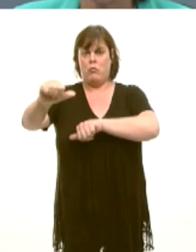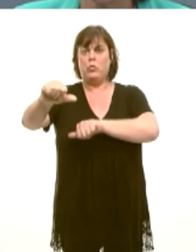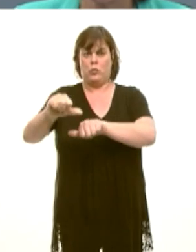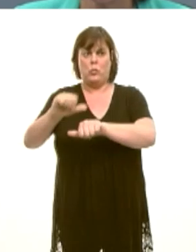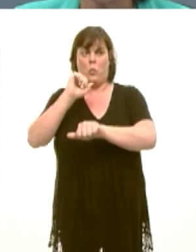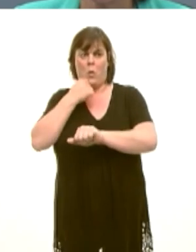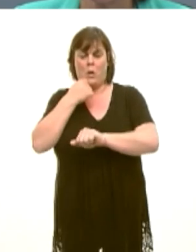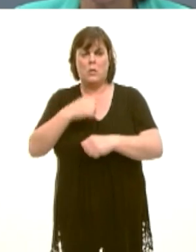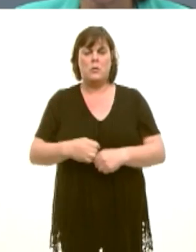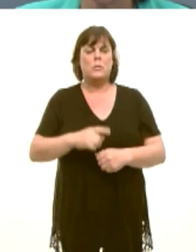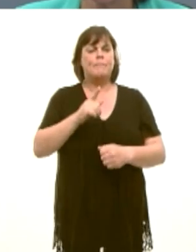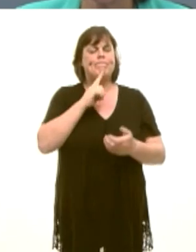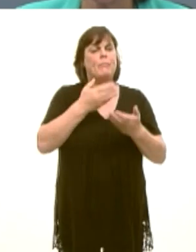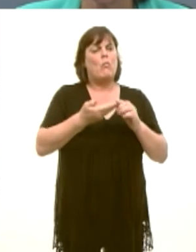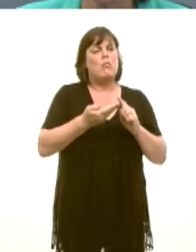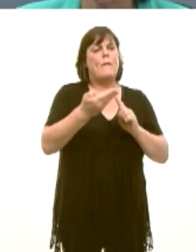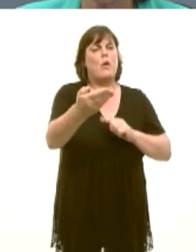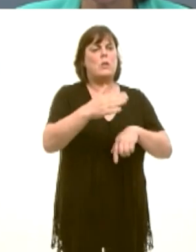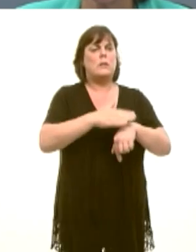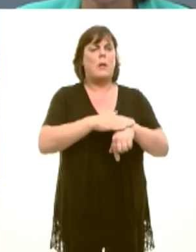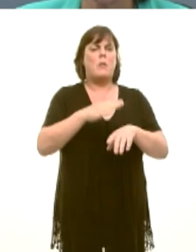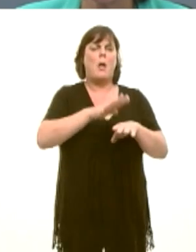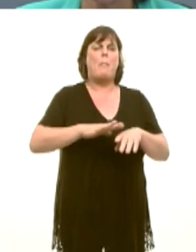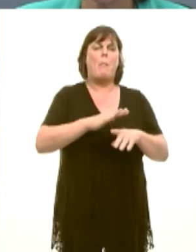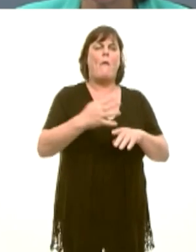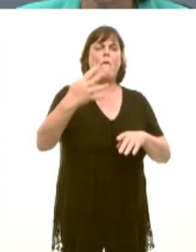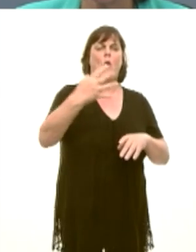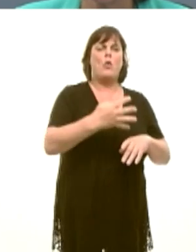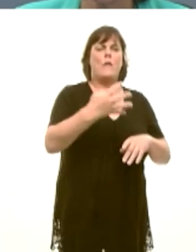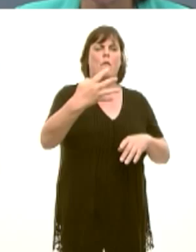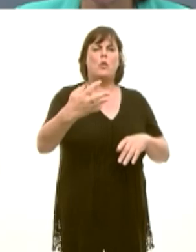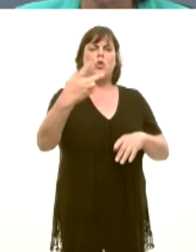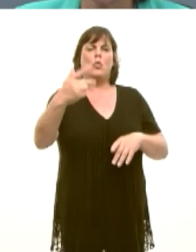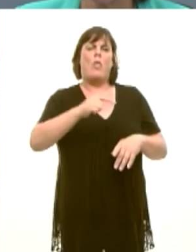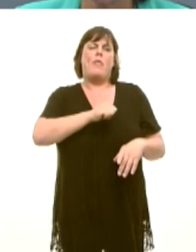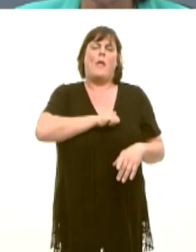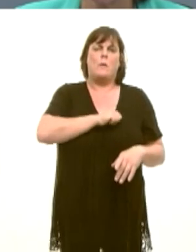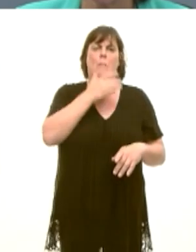the referral times now stand at some 442,000 people on a waiting list, do you think that